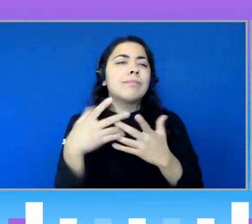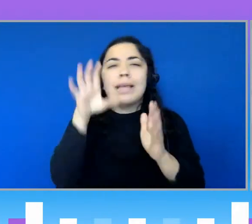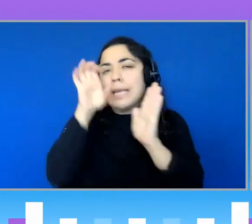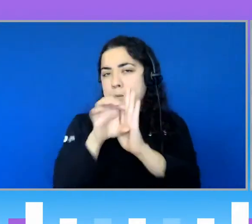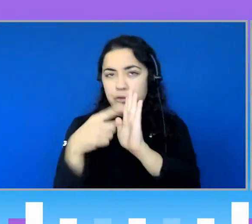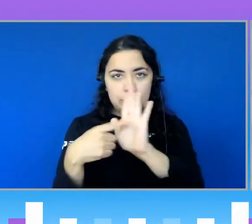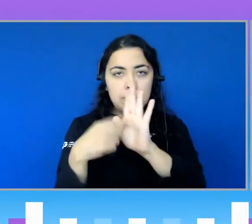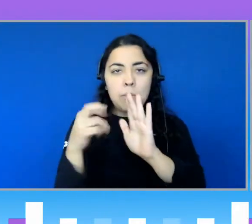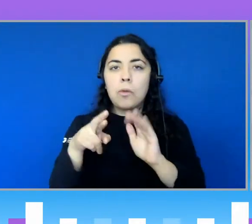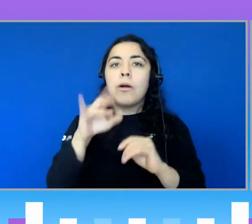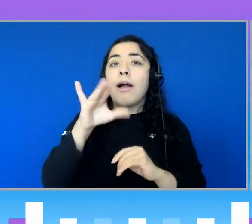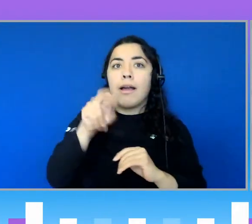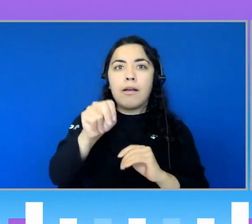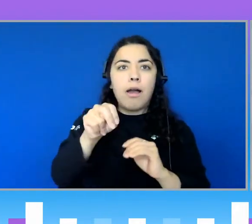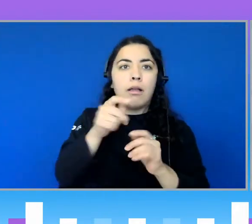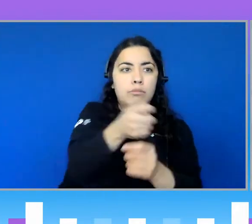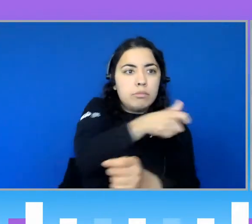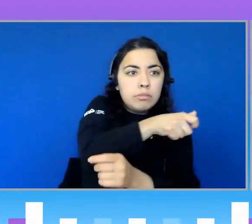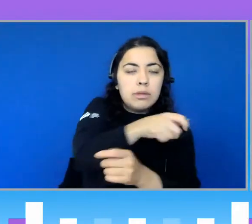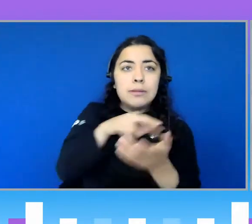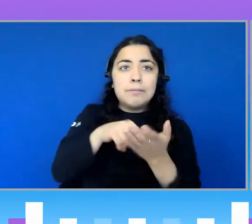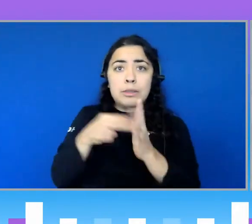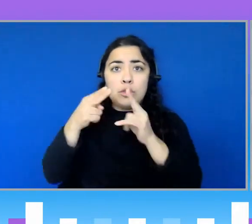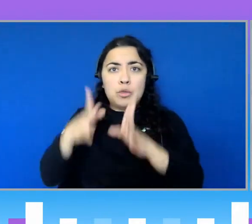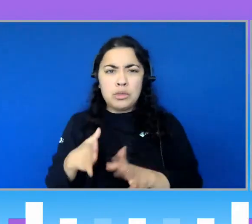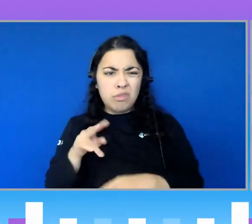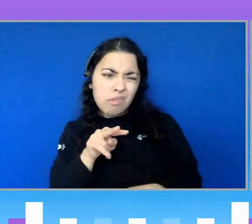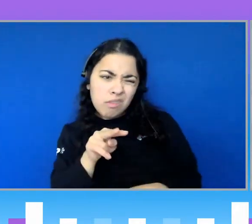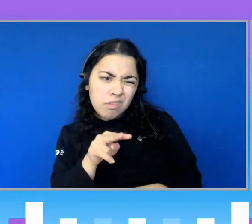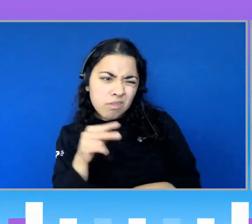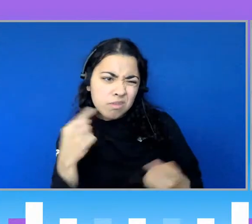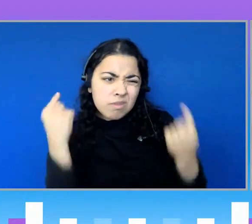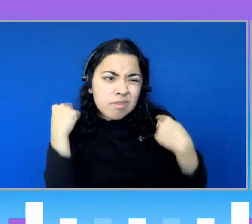the image, the icon, will the user not be able to accomplish